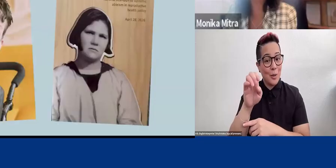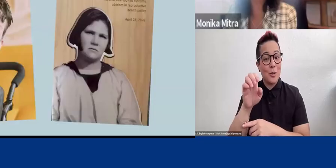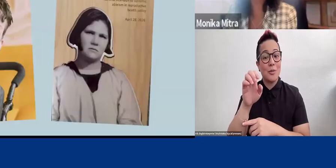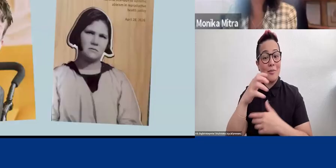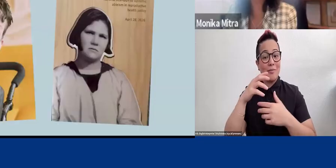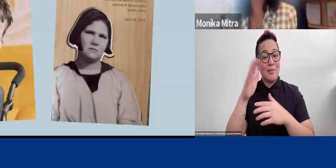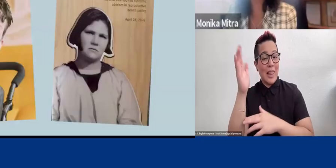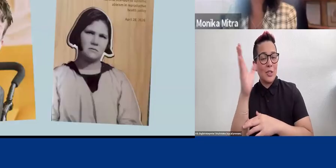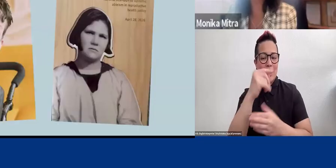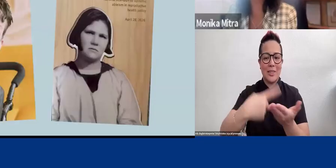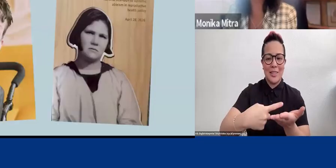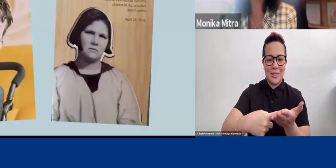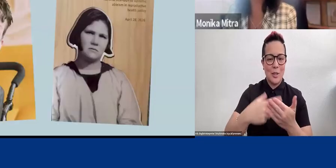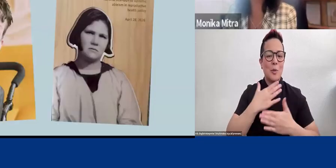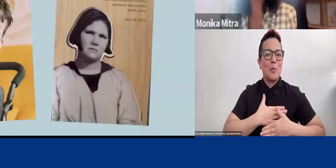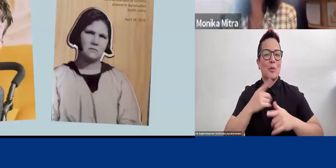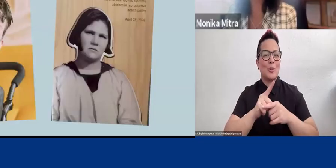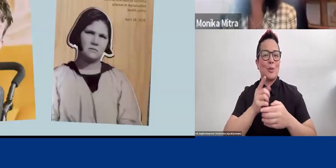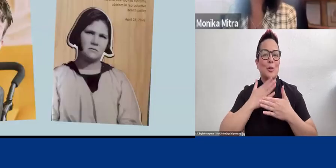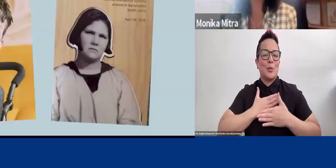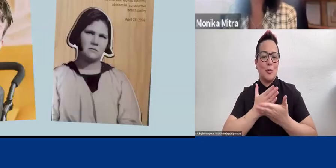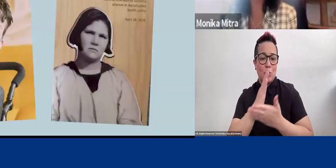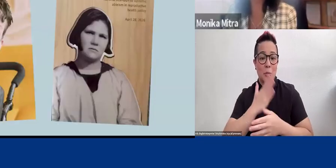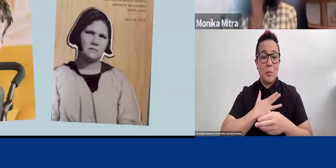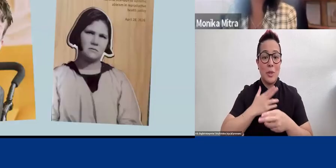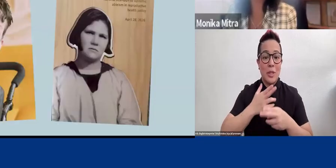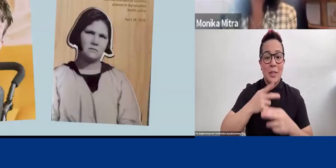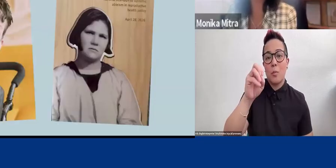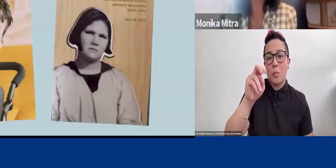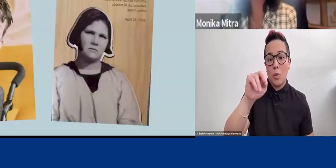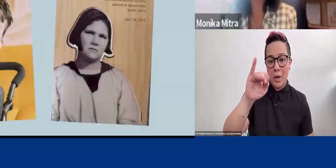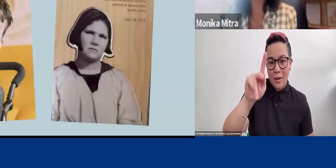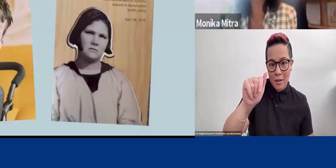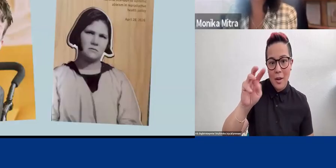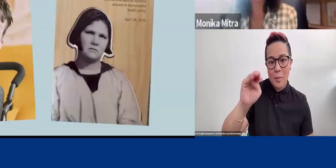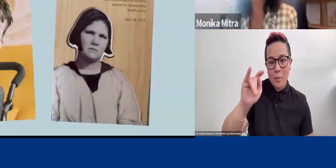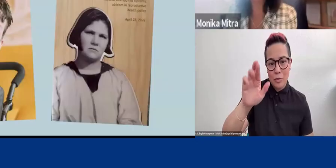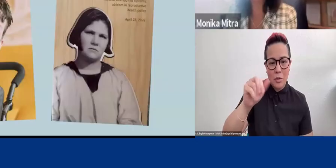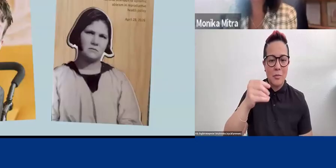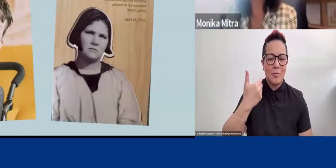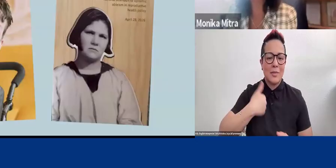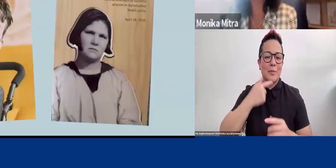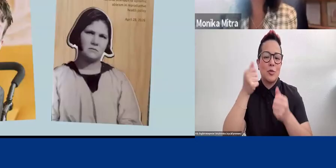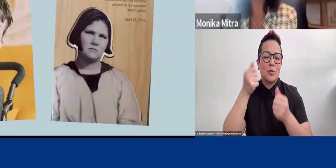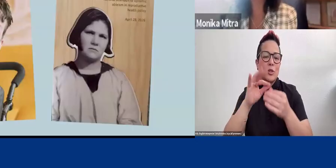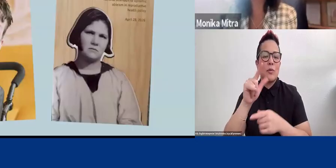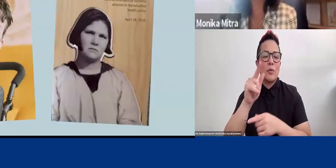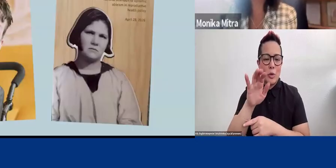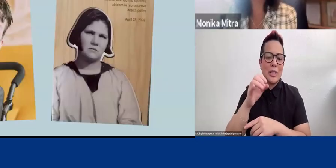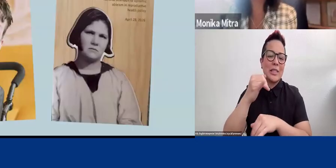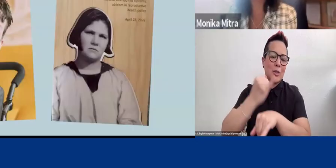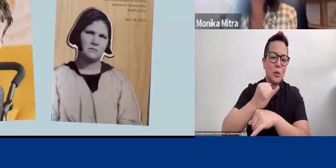My name is Monika Mitra, and I'm the Director of the Lurie Institute for Disability Policy at the Heller School for Social Policy